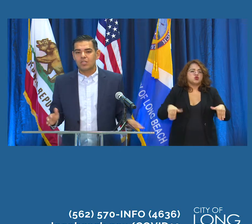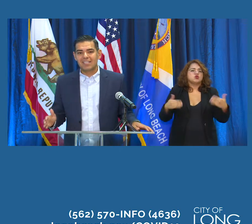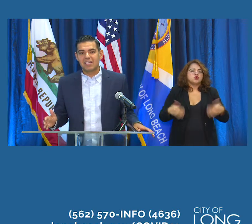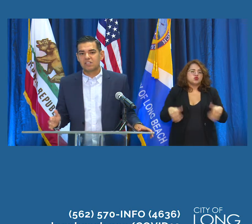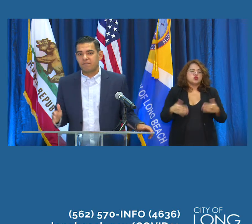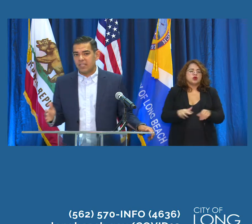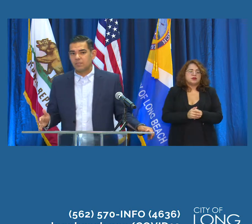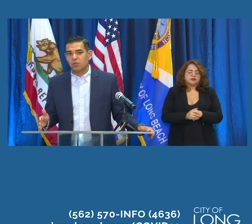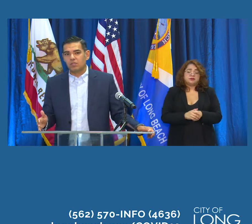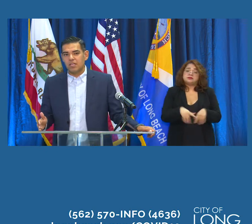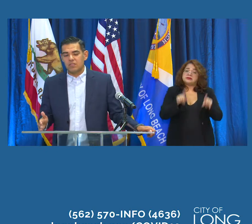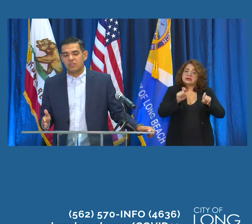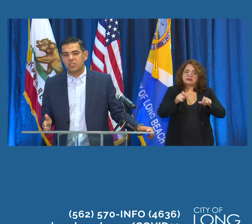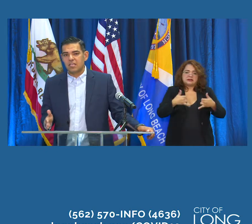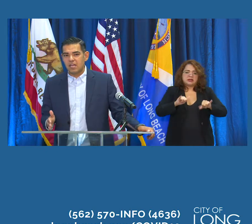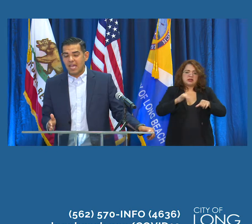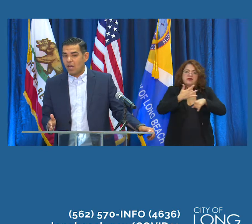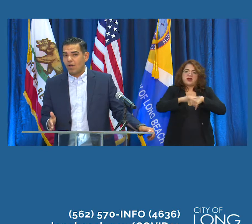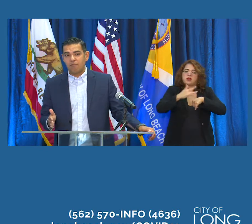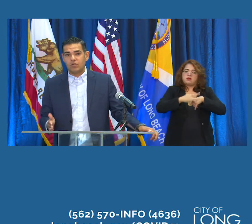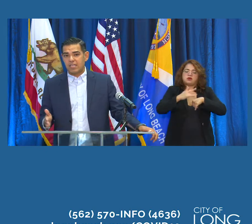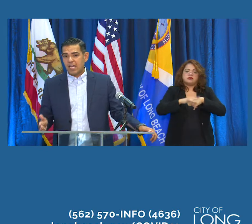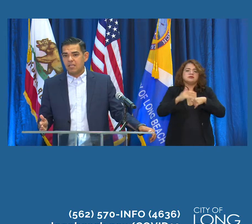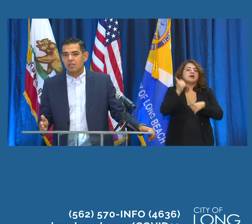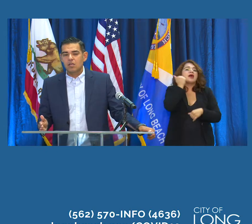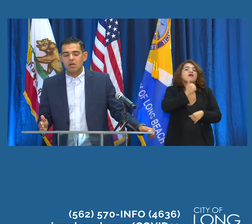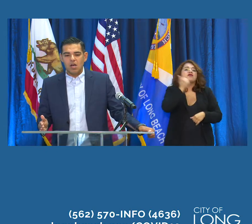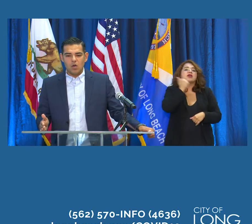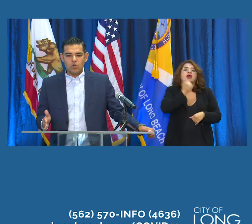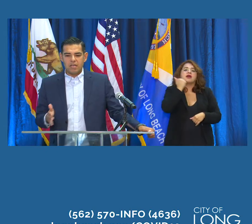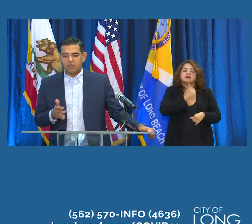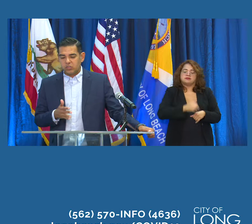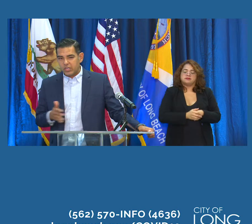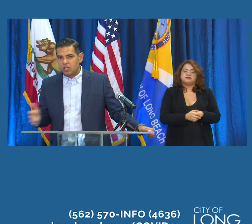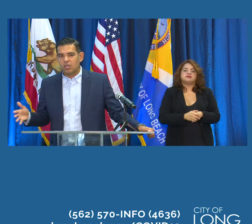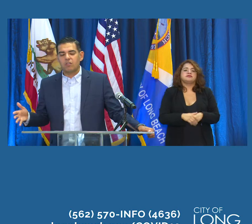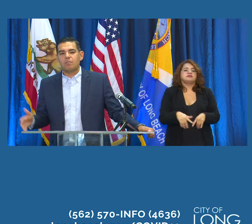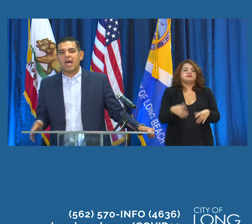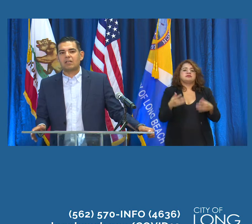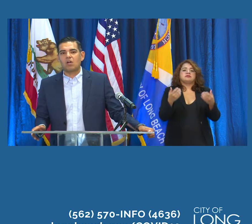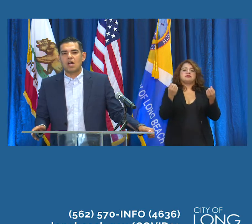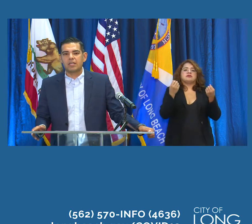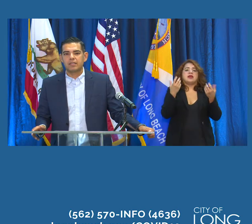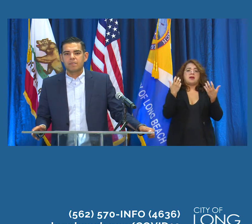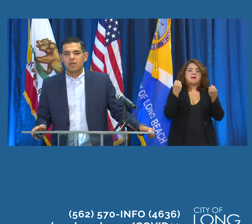There are tests available in this city now everyday. We have cleared a lot of the backlog.